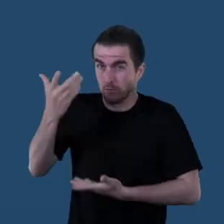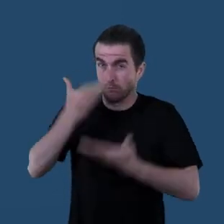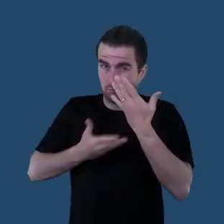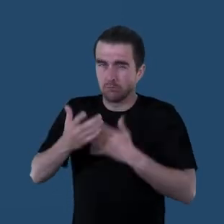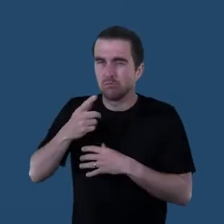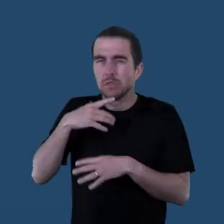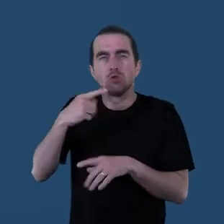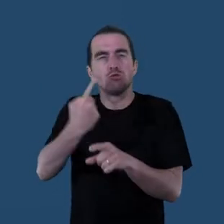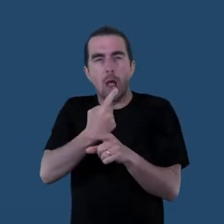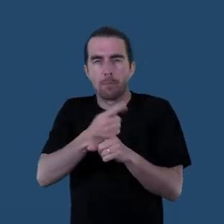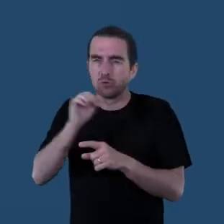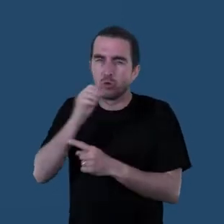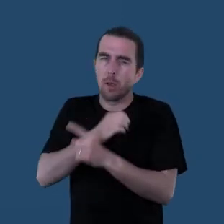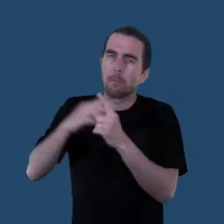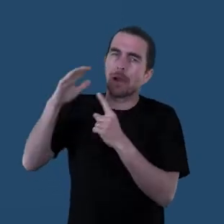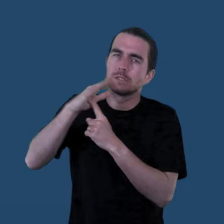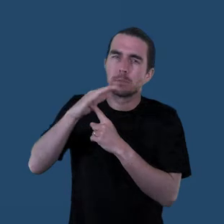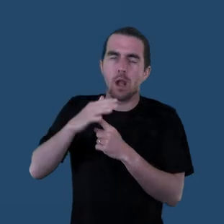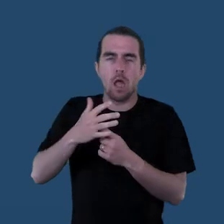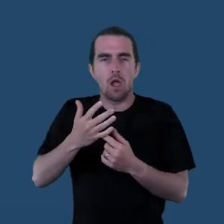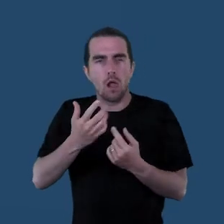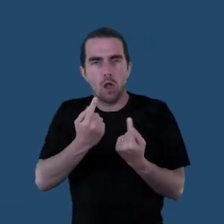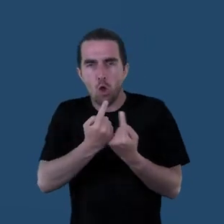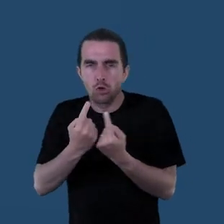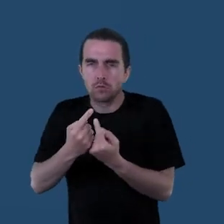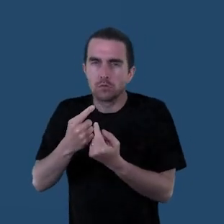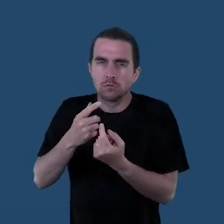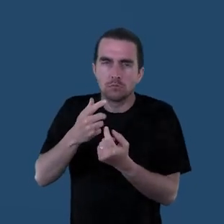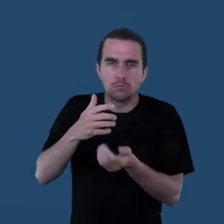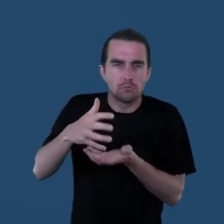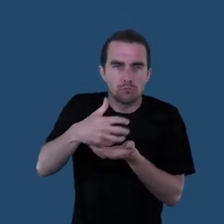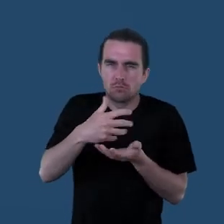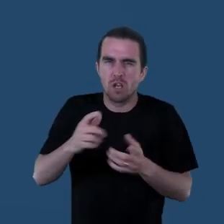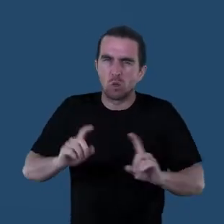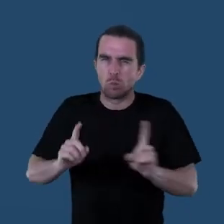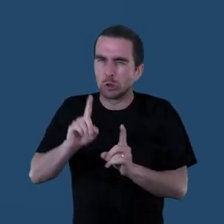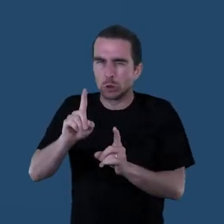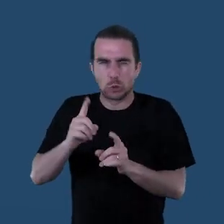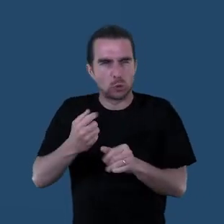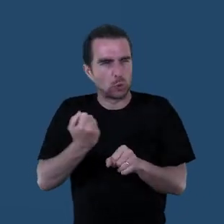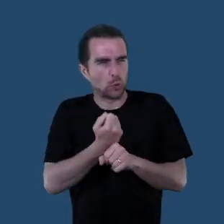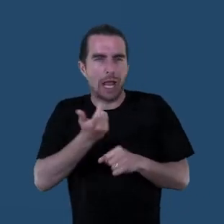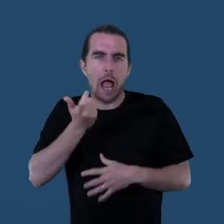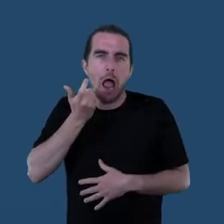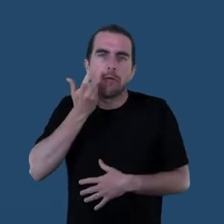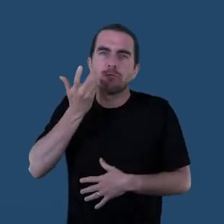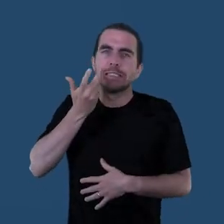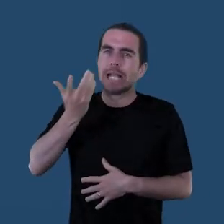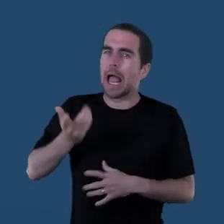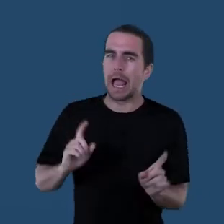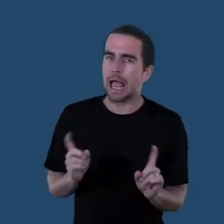I mentioned you're Principal Curator of Mammals, but what does that actually involve? What do you do at the museum on a day-to-day basis?